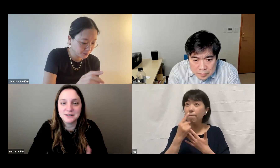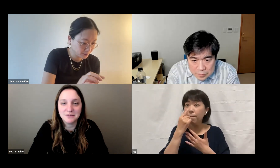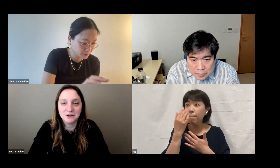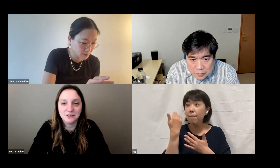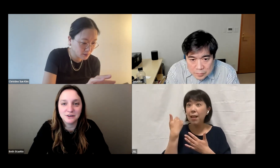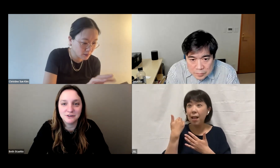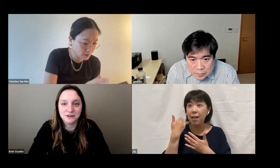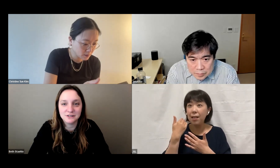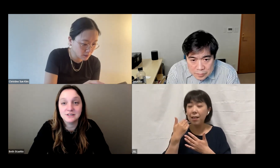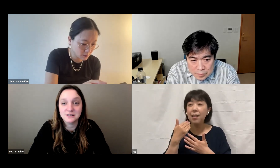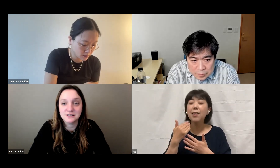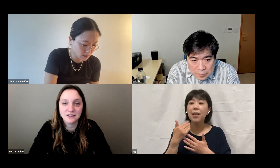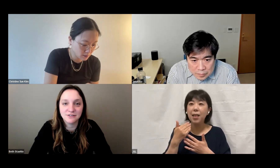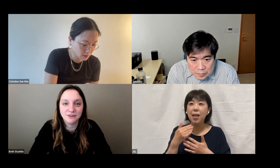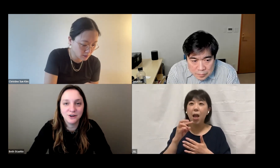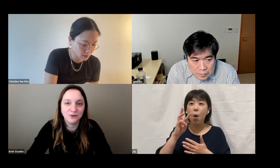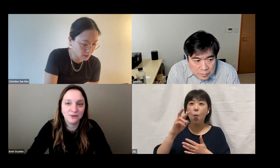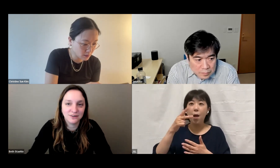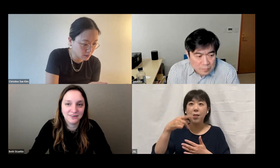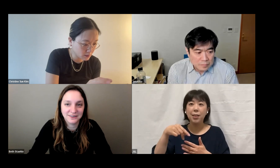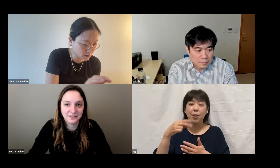I'm going to look for a statistic for you.